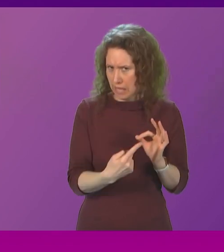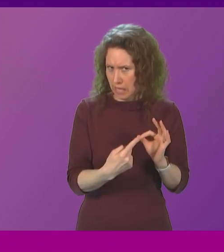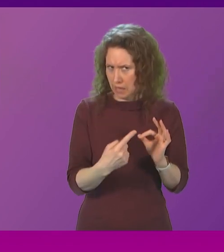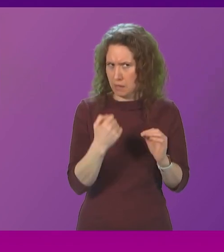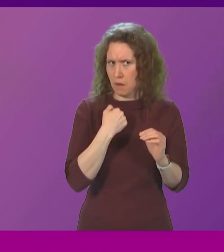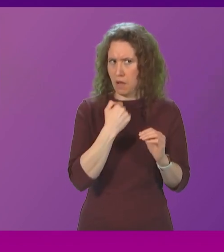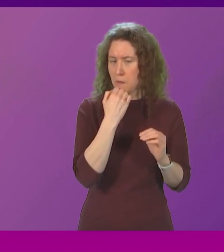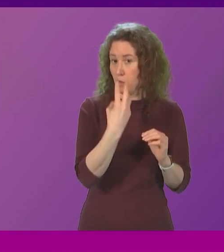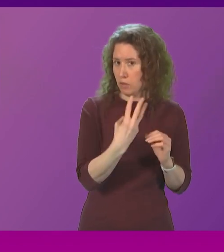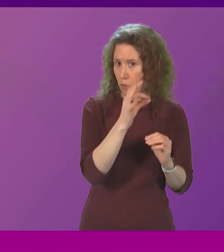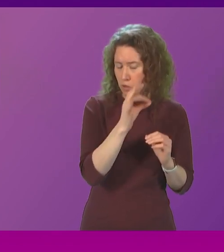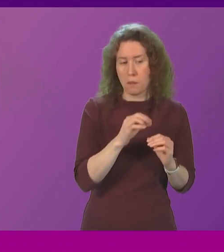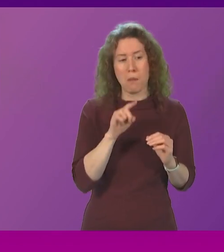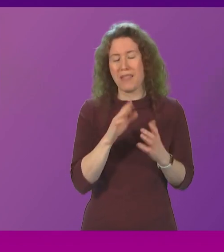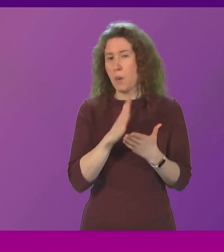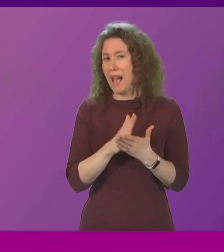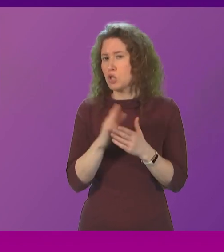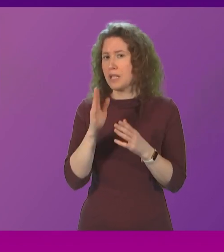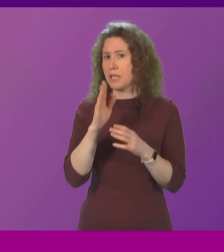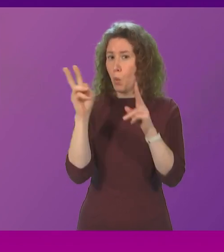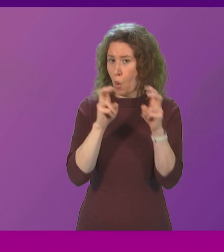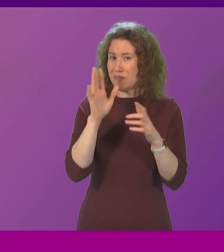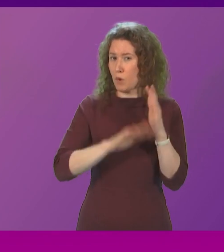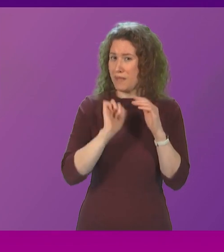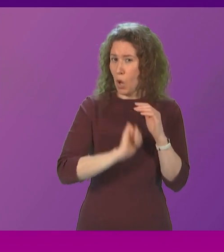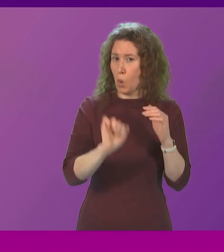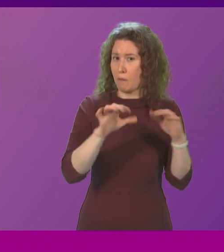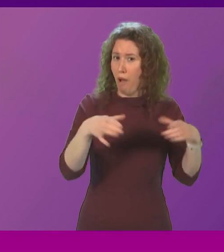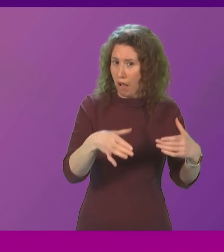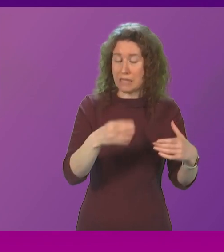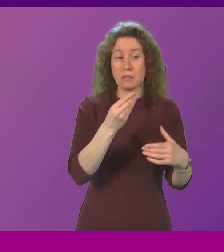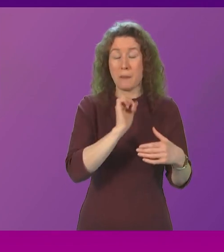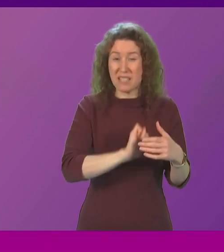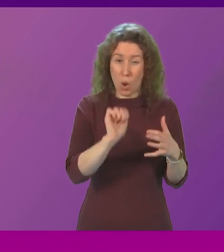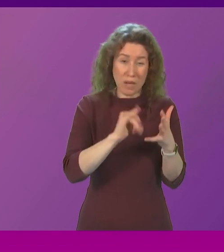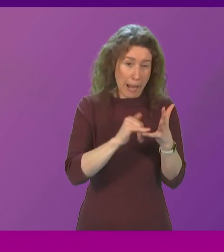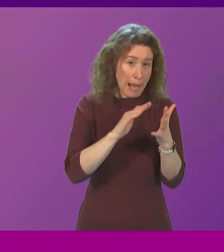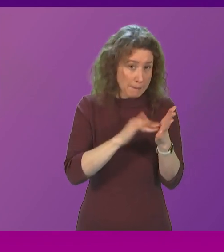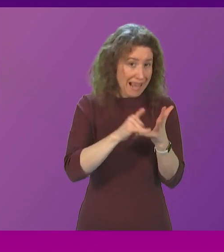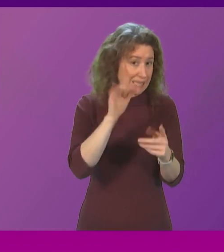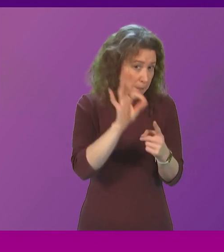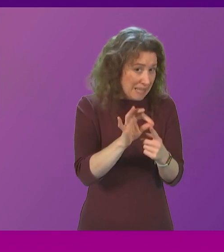However, those were all direct quotes from his own party members and even from his MSPs,